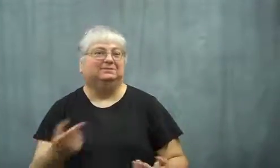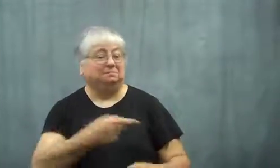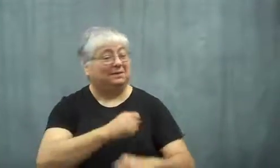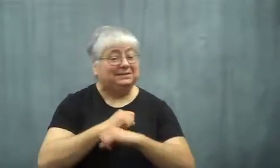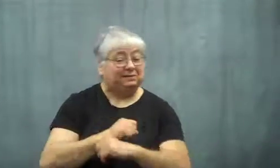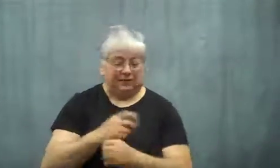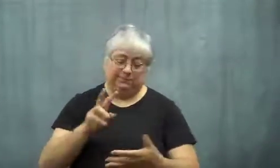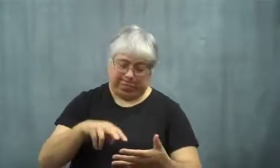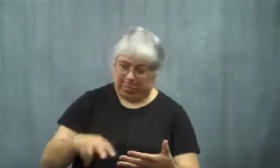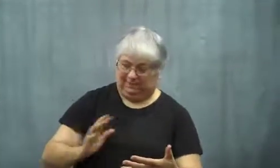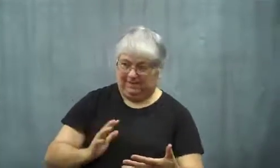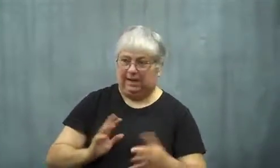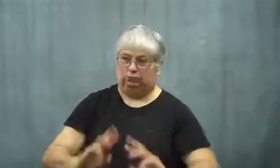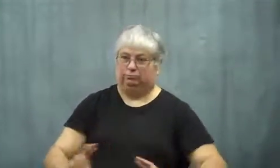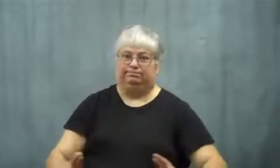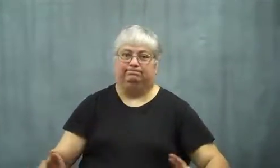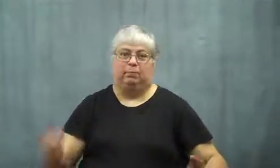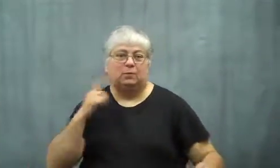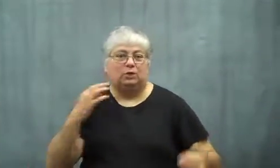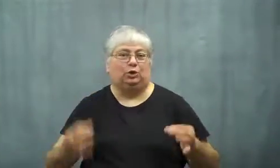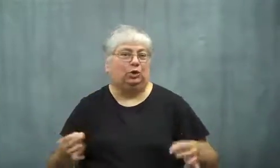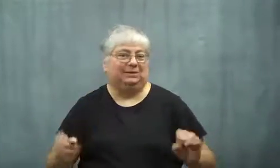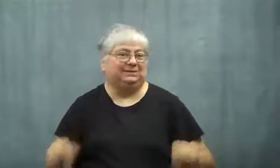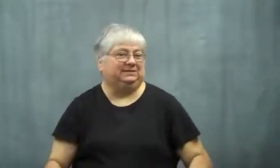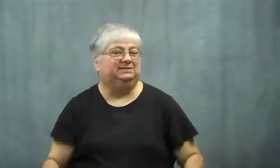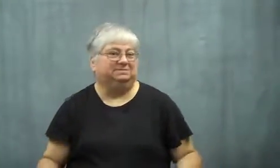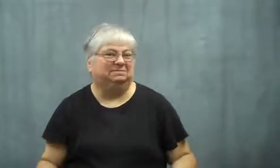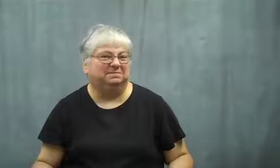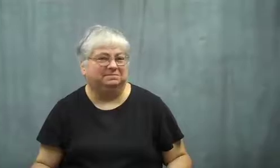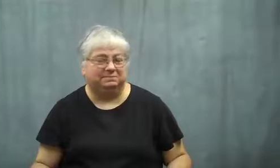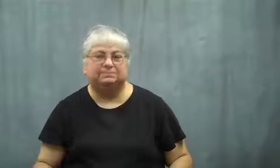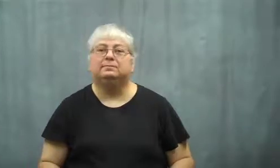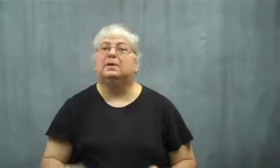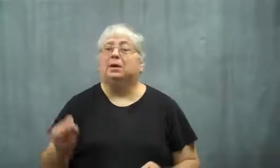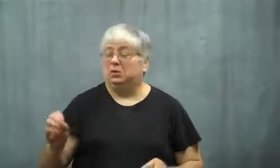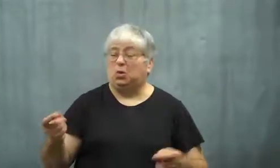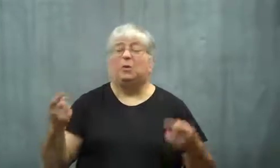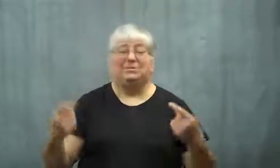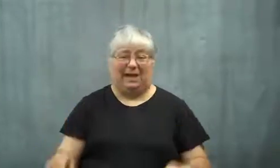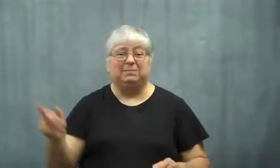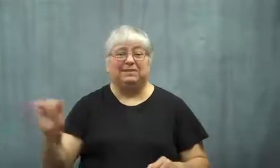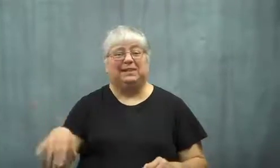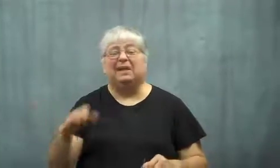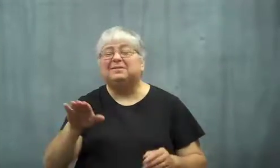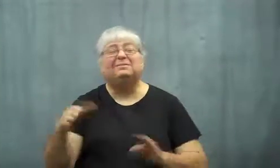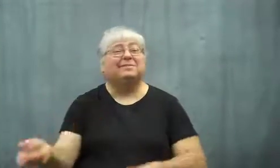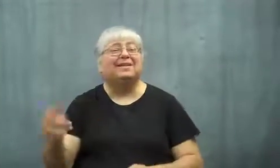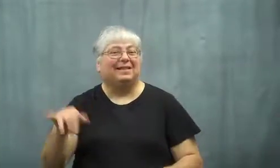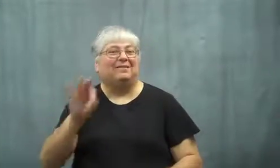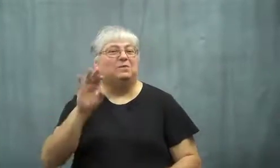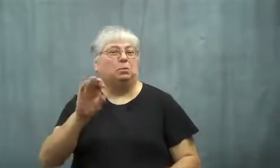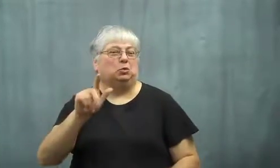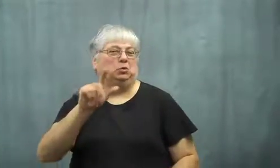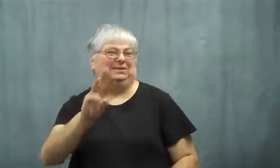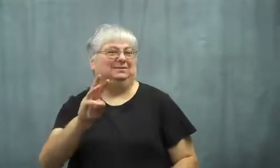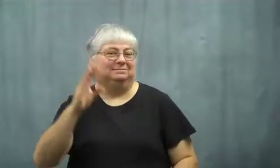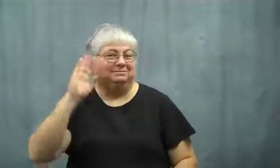The defense can read it over and be prepared for the case in court.